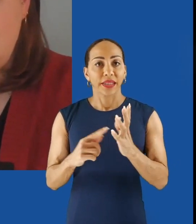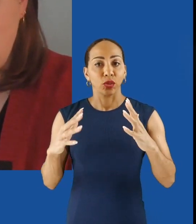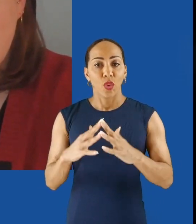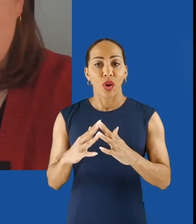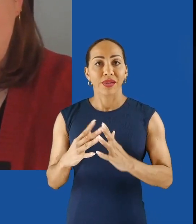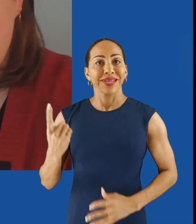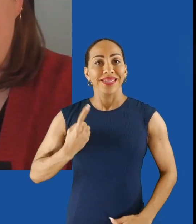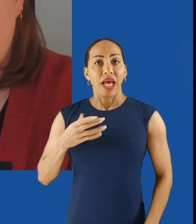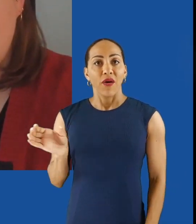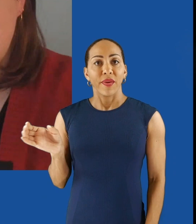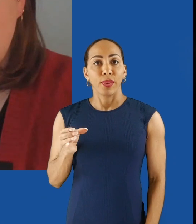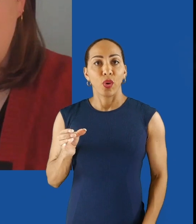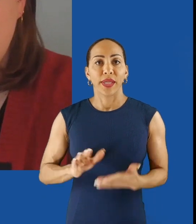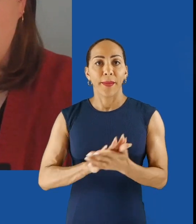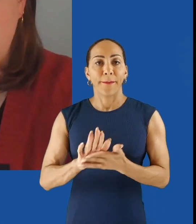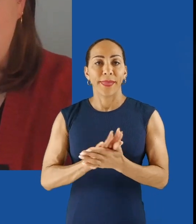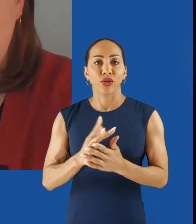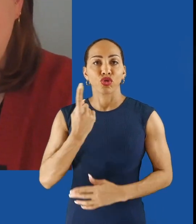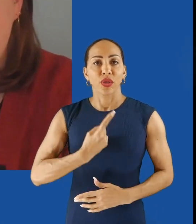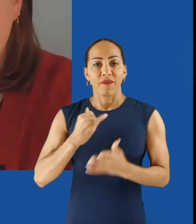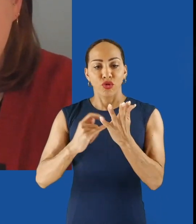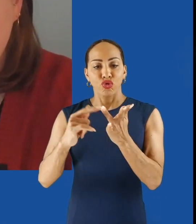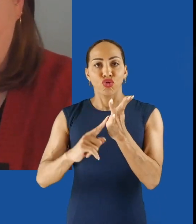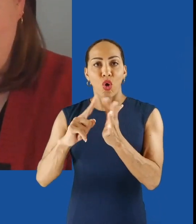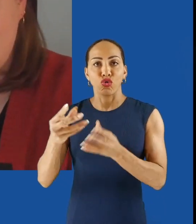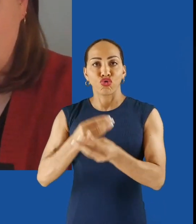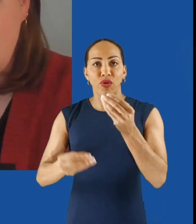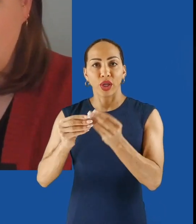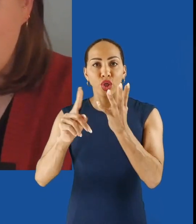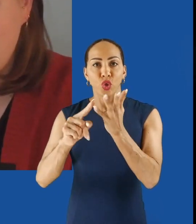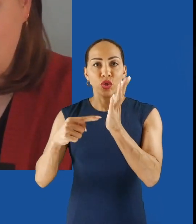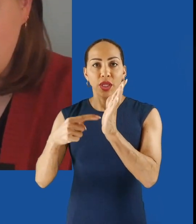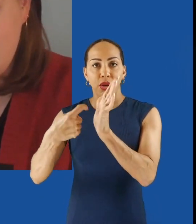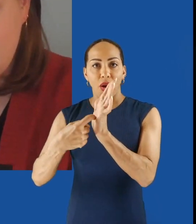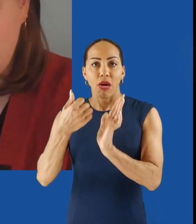To Access to Work, self-employed means you are a sole trader, you have a UTR number,